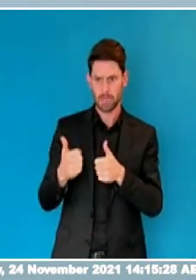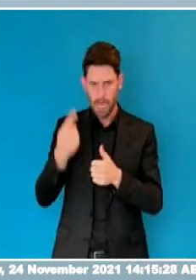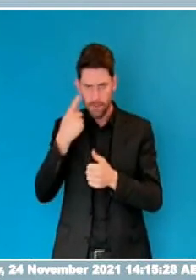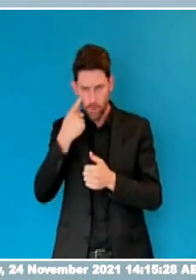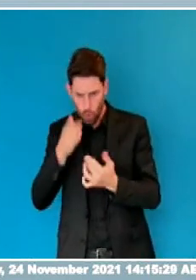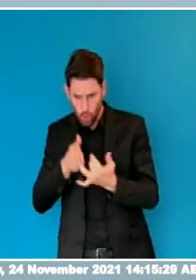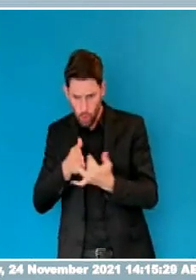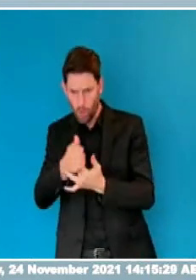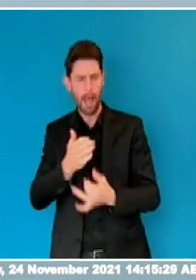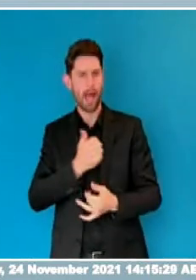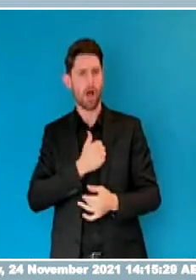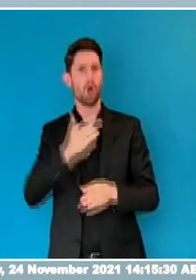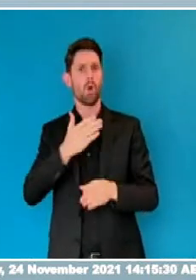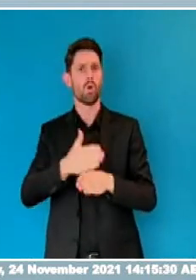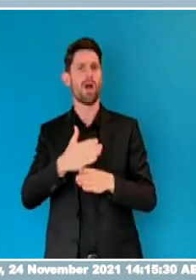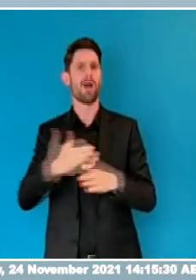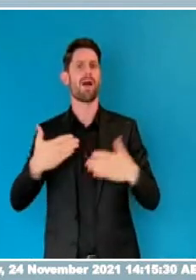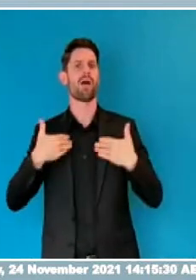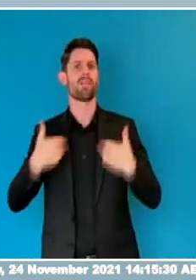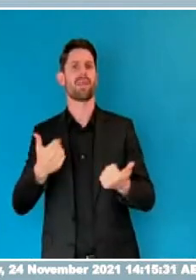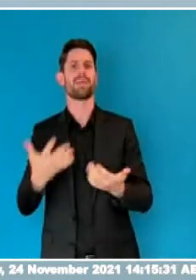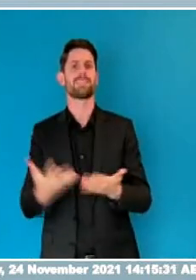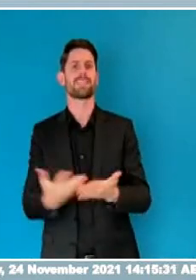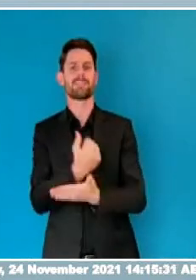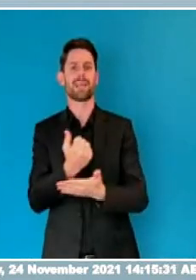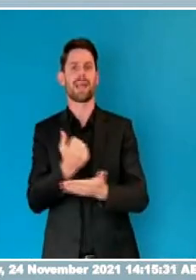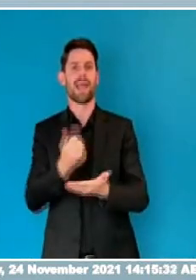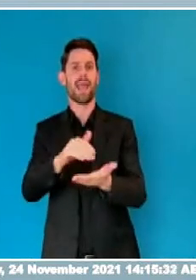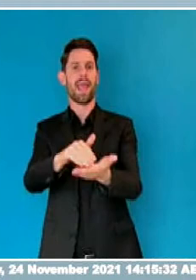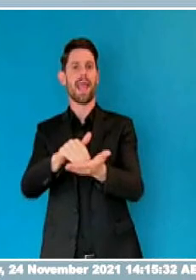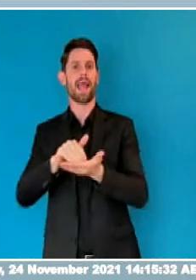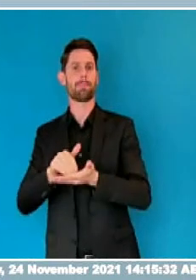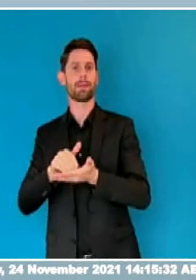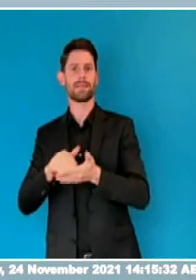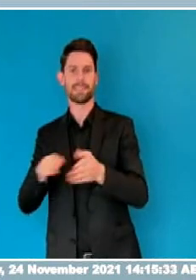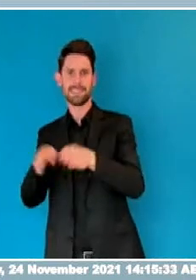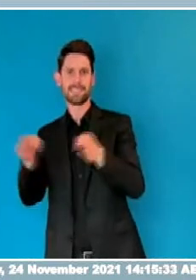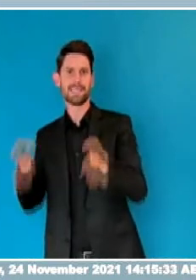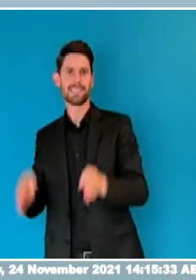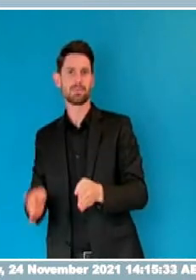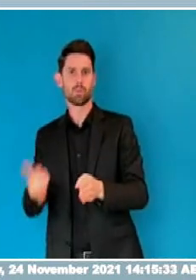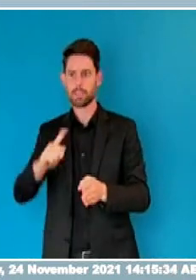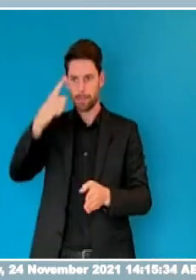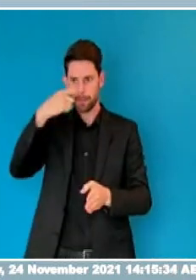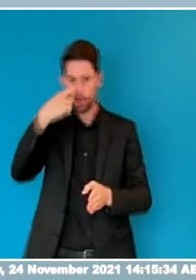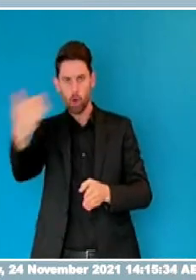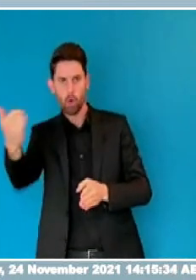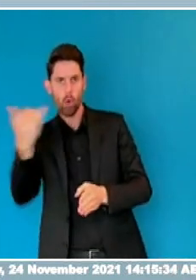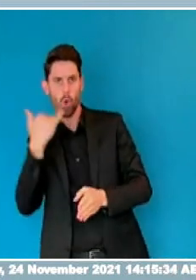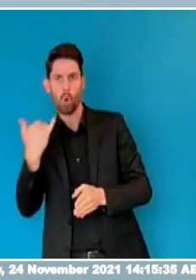and safety helpdesk people with narratives on concerns and notifications, and there was